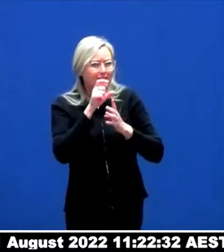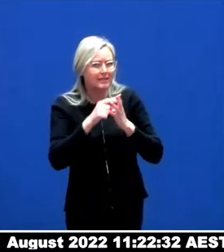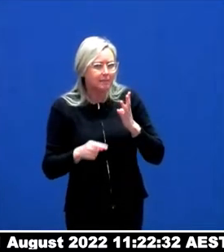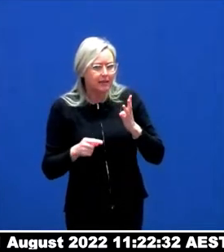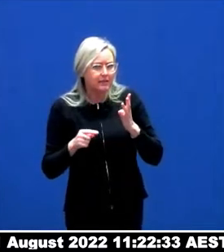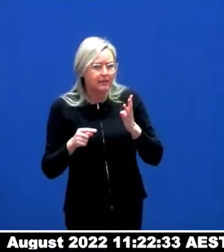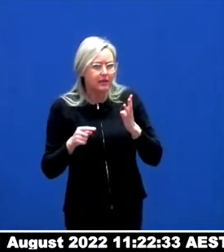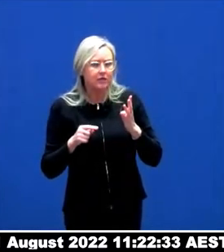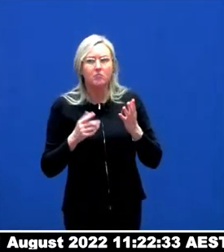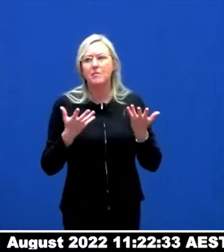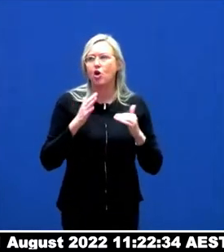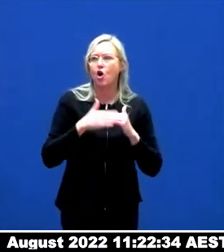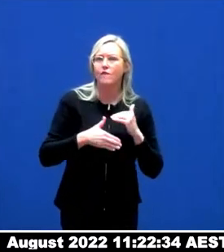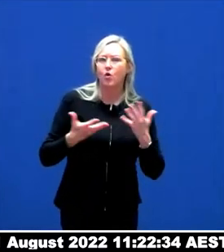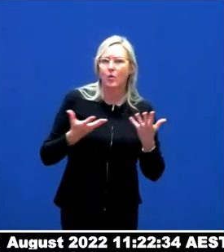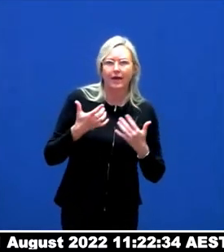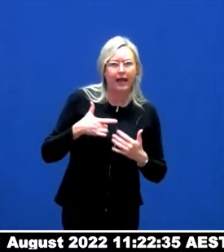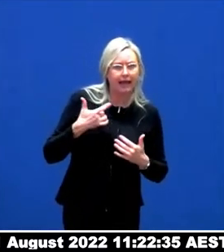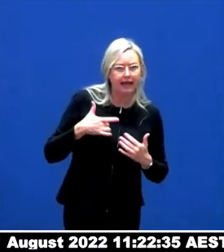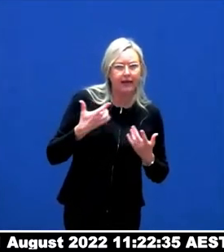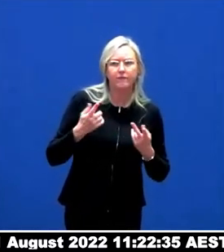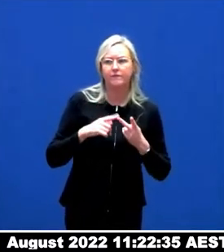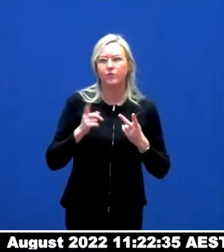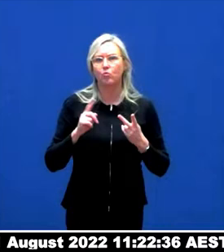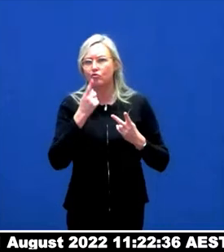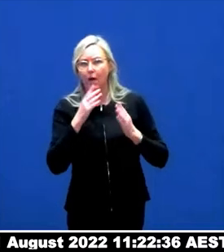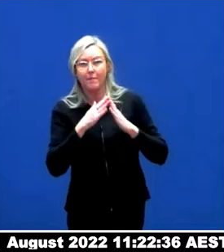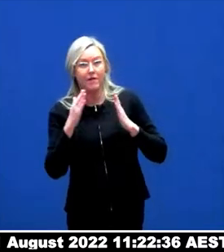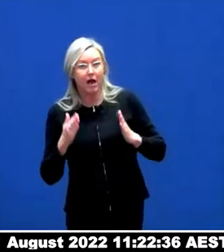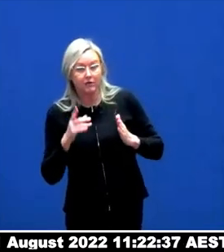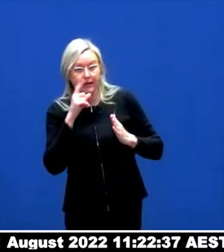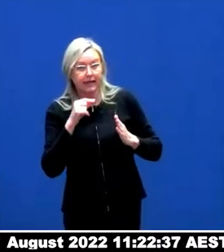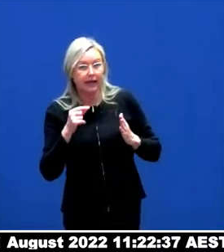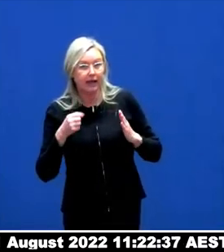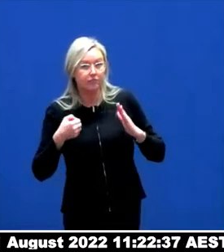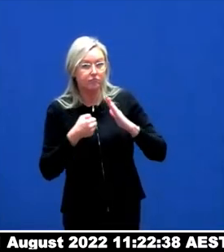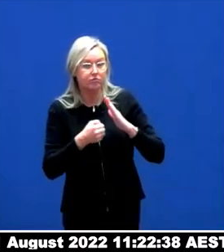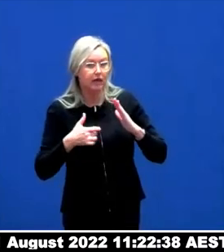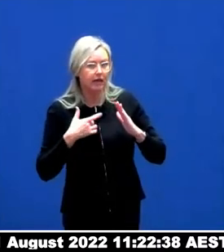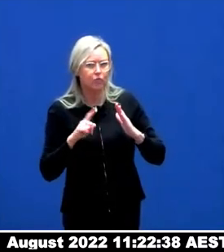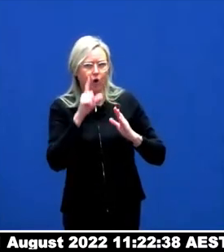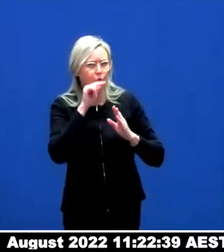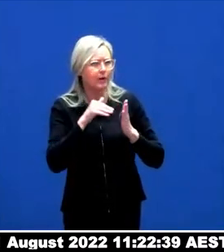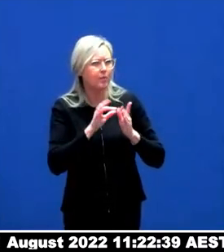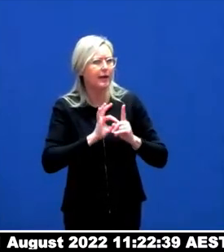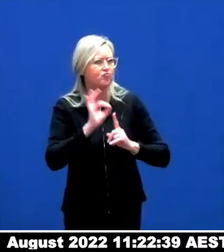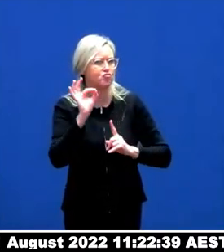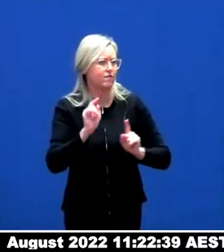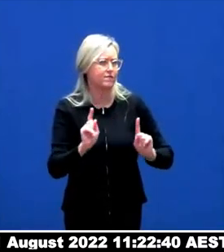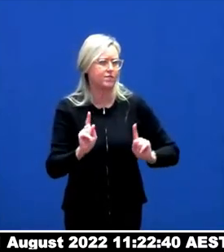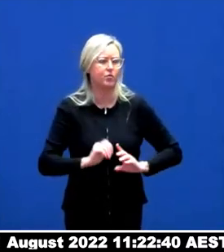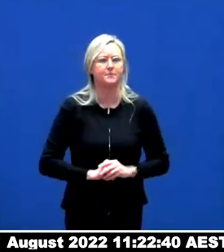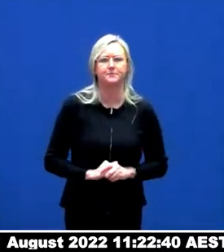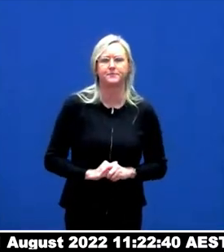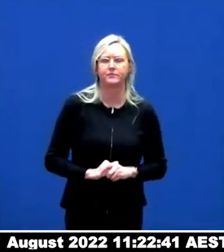they live and the type of housing available to them, what would make things better?